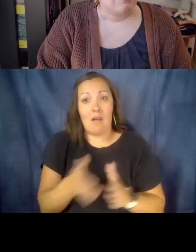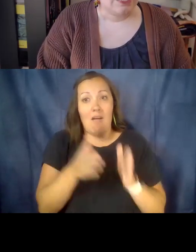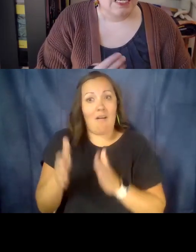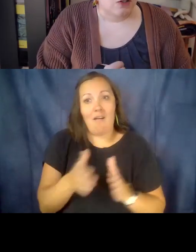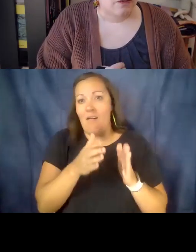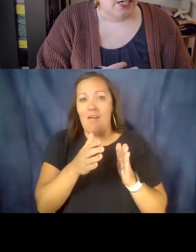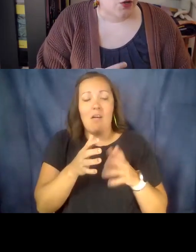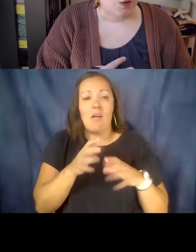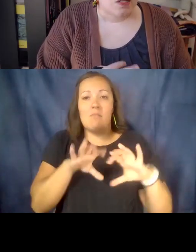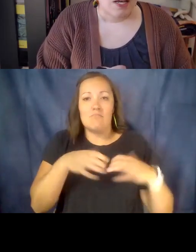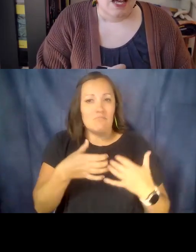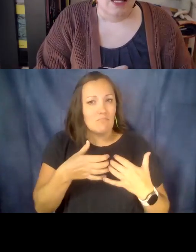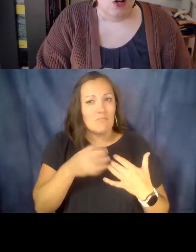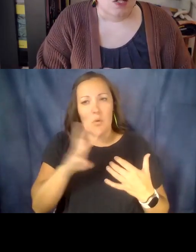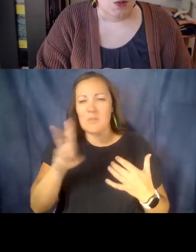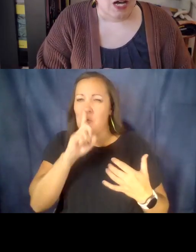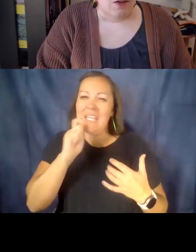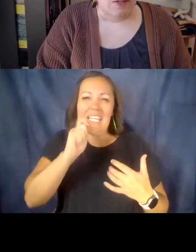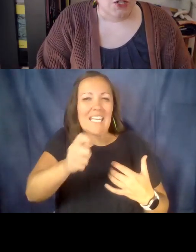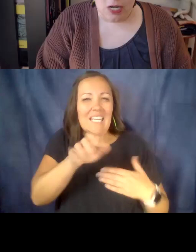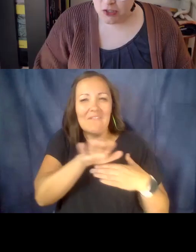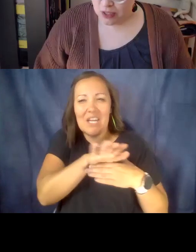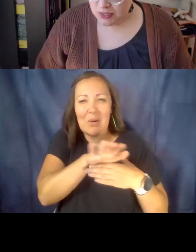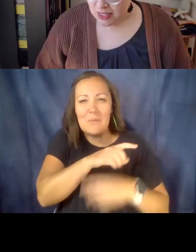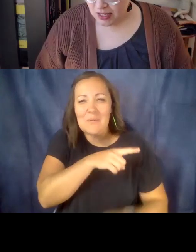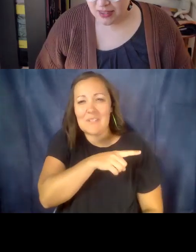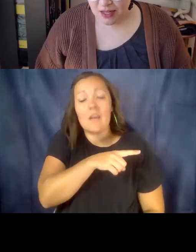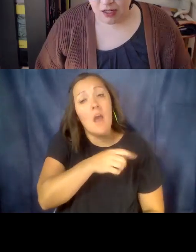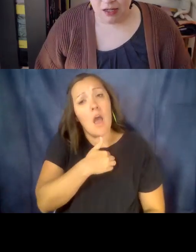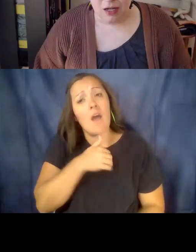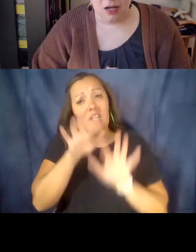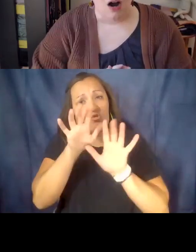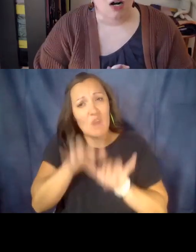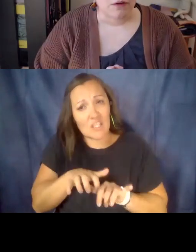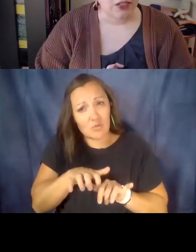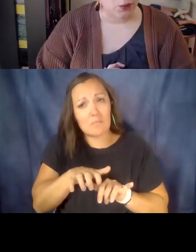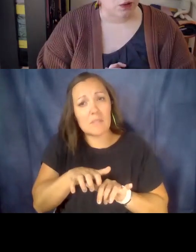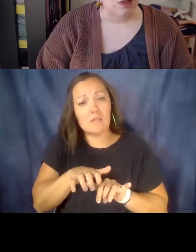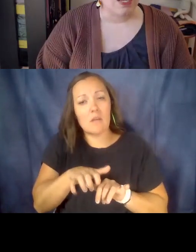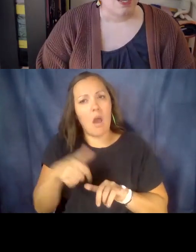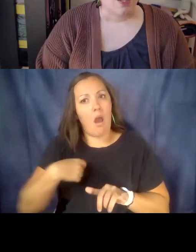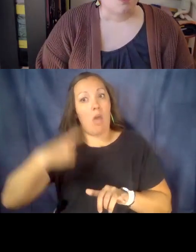really need to little videos and they also have these transcripts that I think are really cool.